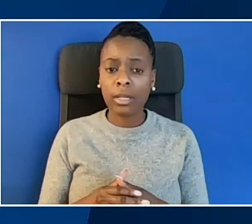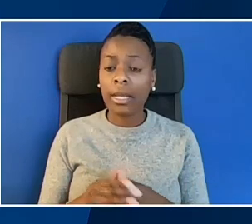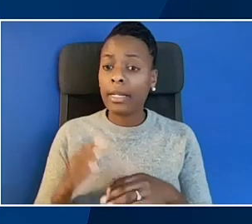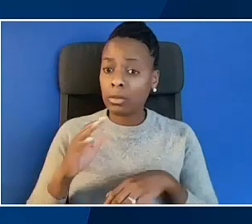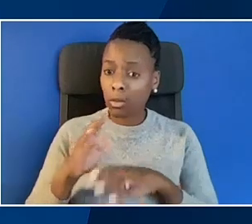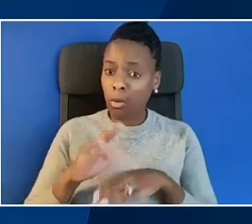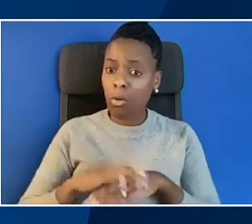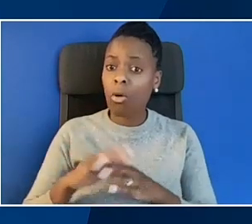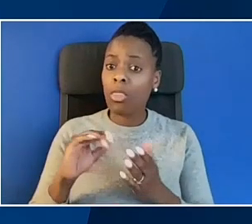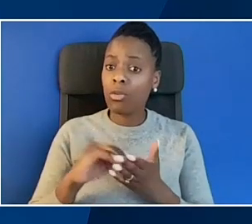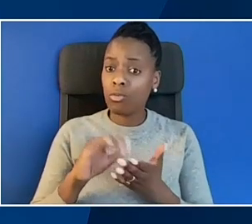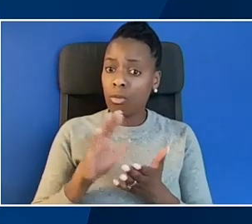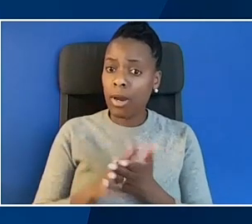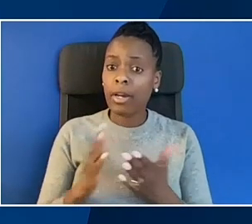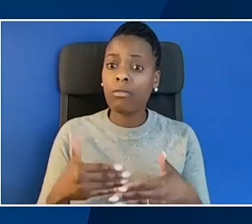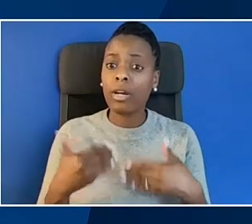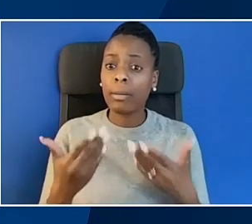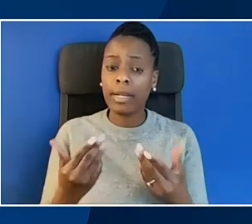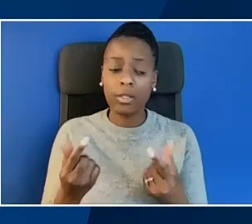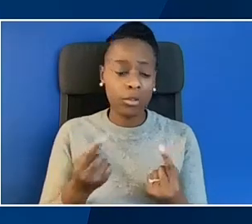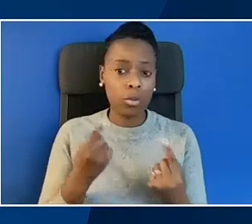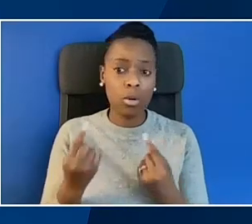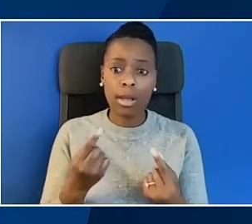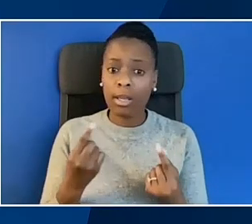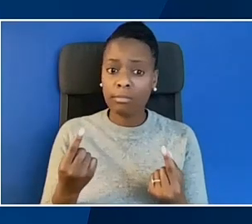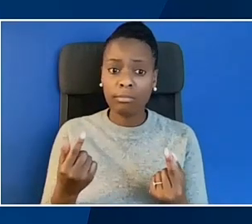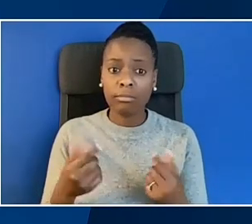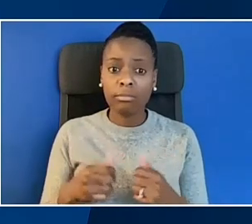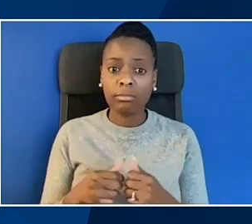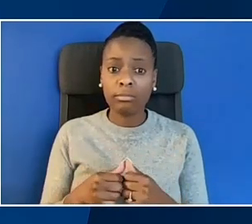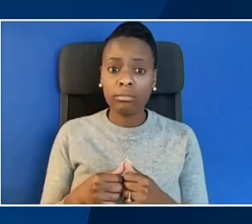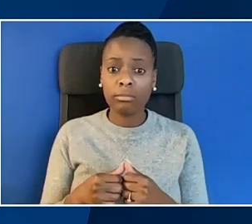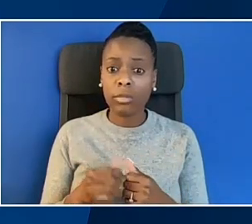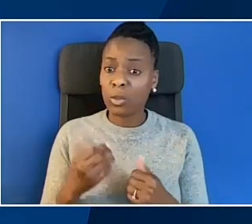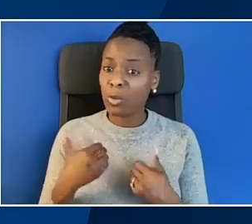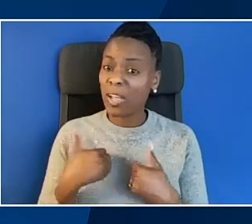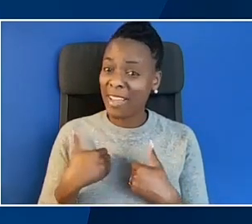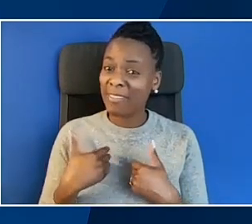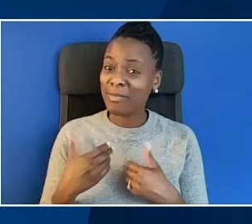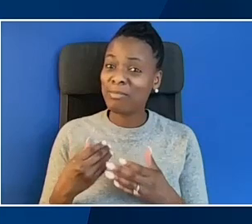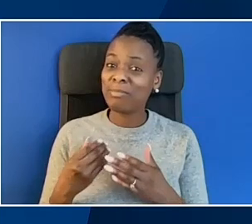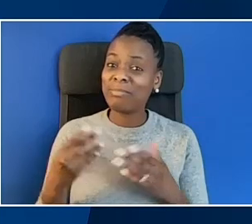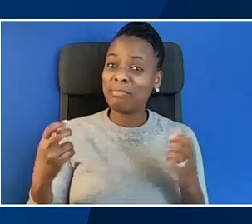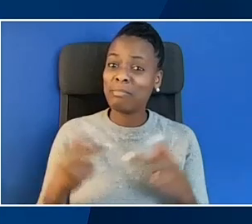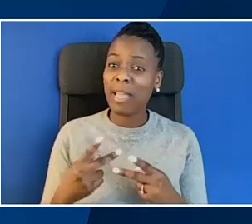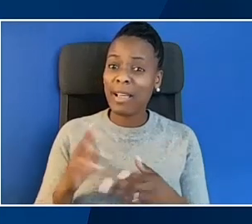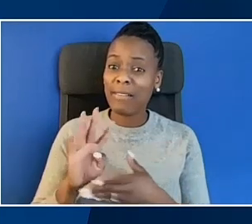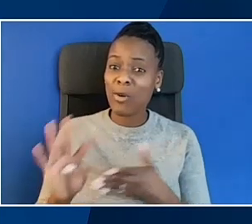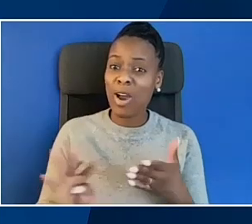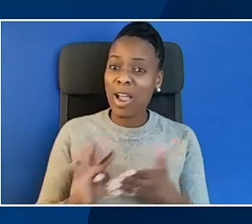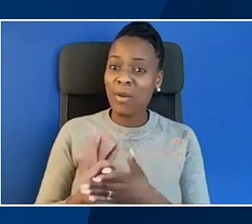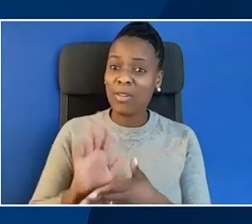recommendation is, you have- you will have bought back about four hours' worth of your time for today.